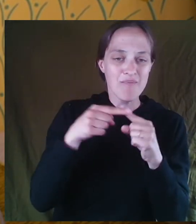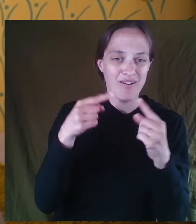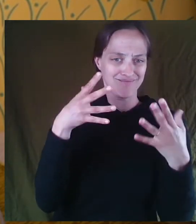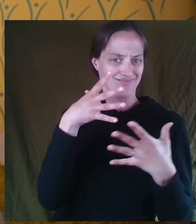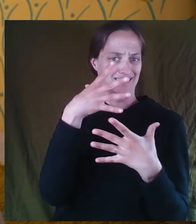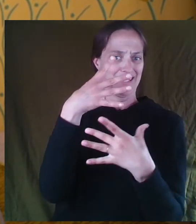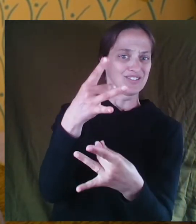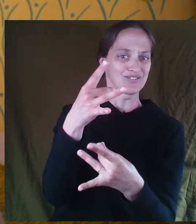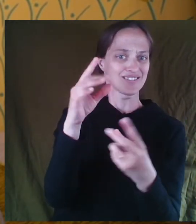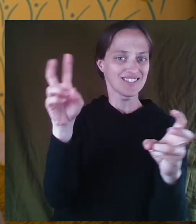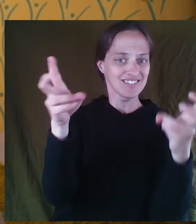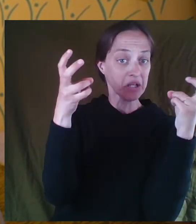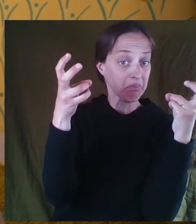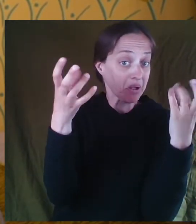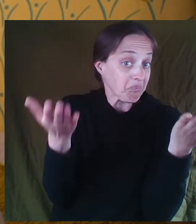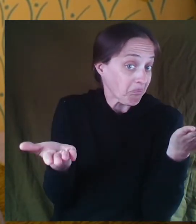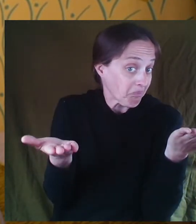and find out more about an interesting topic.